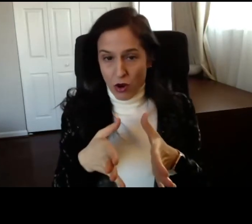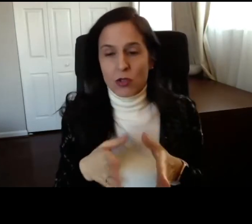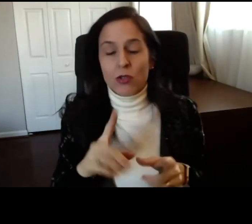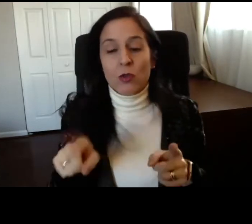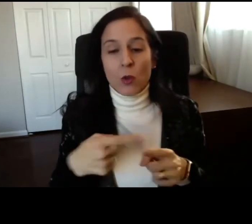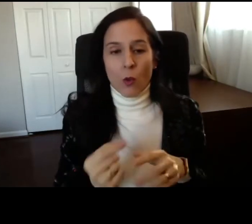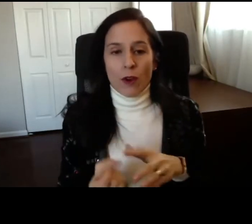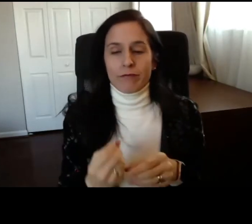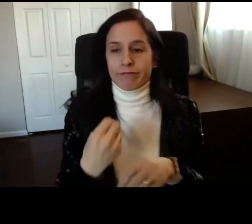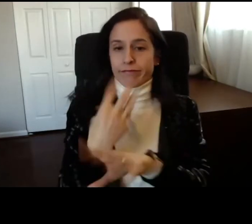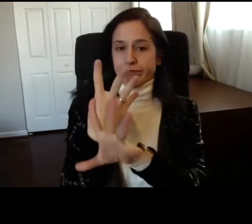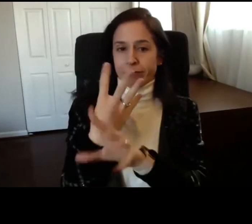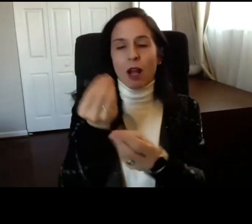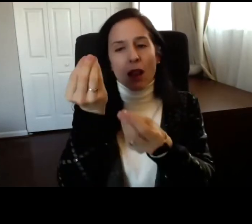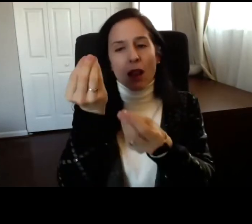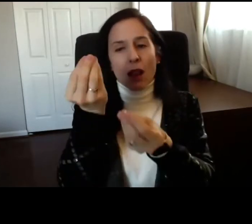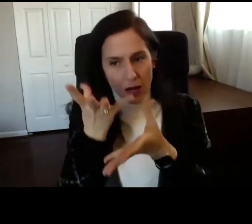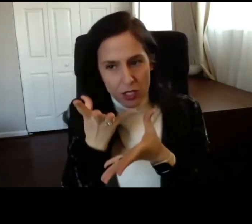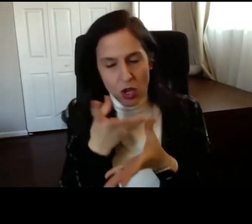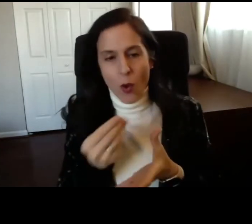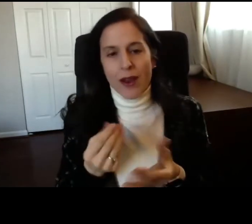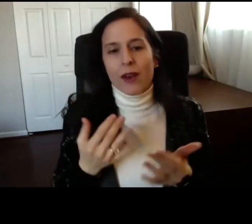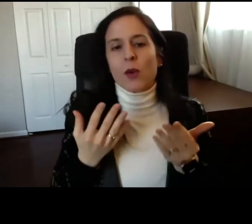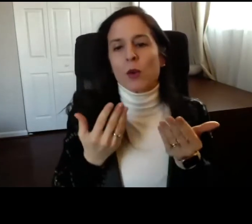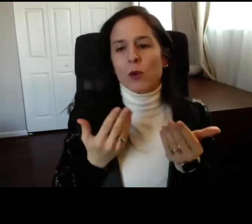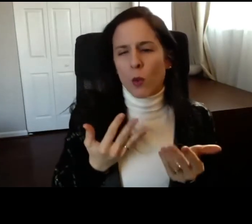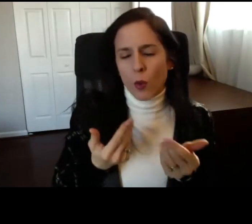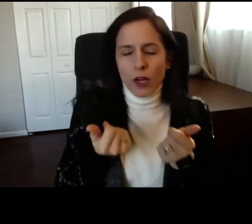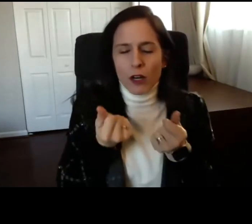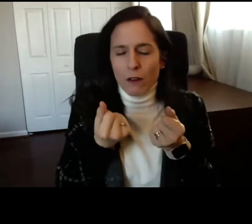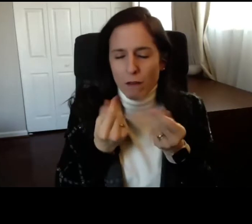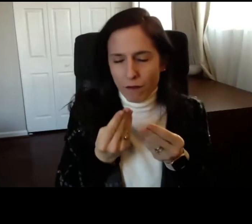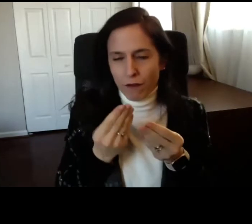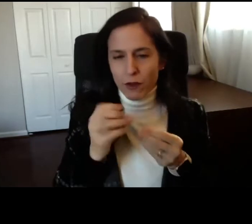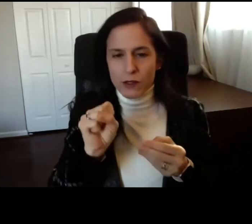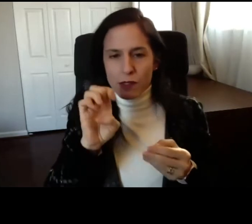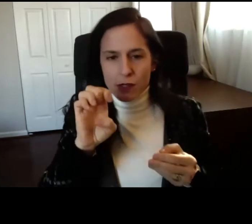if you require interpretation